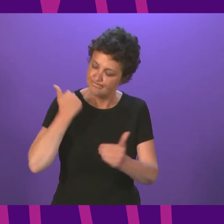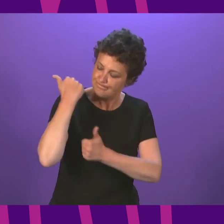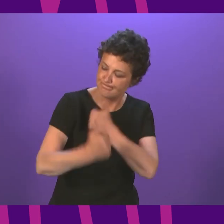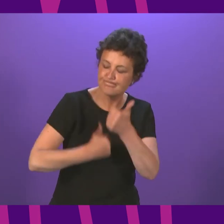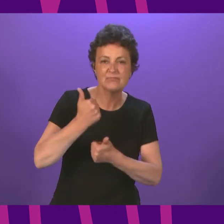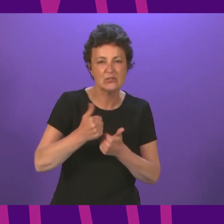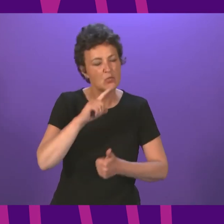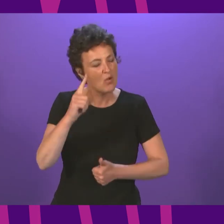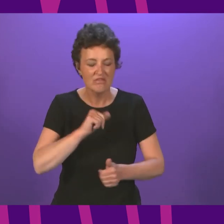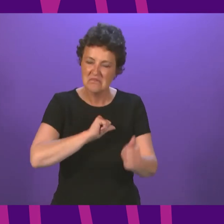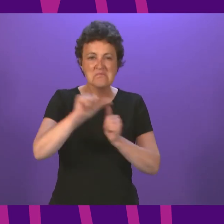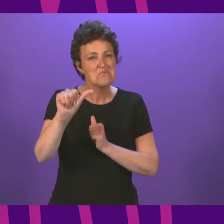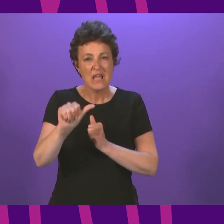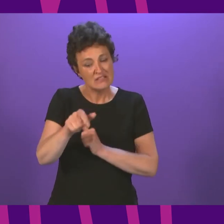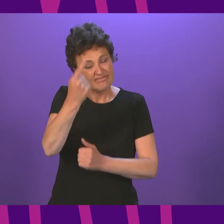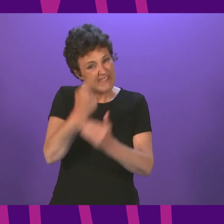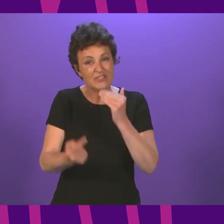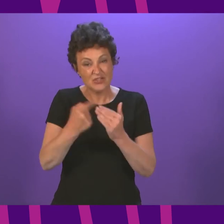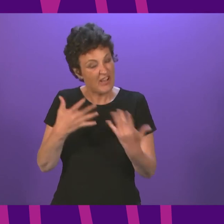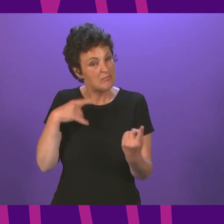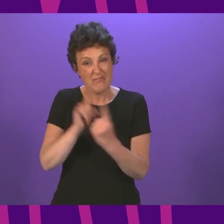process. The Government has engaged substantively on the issues in an effort to ensure that